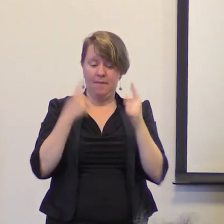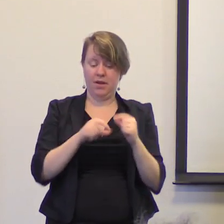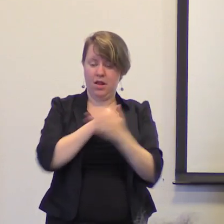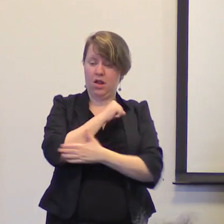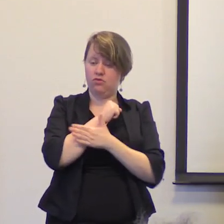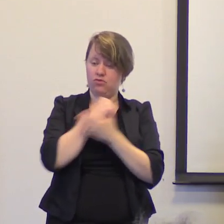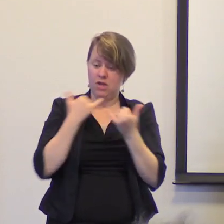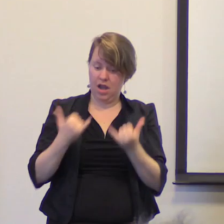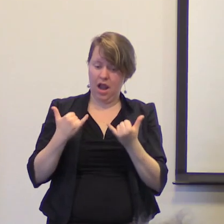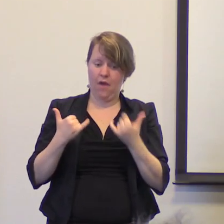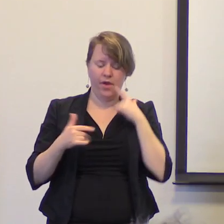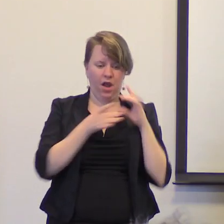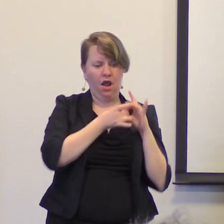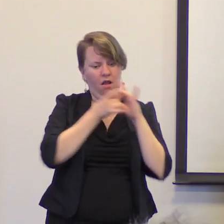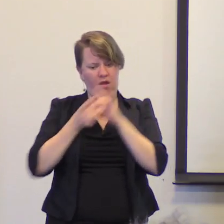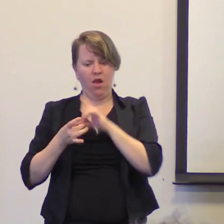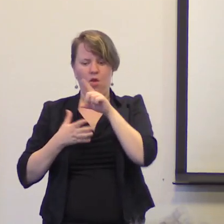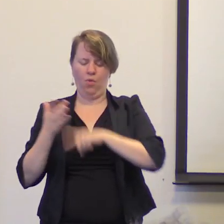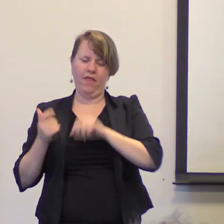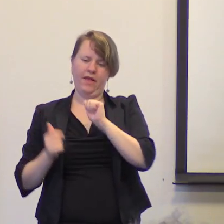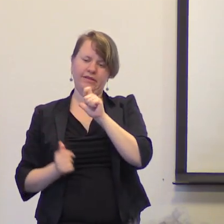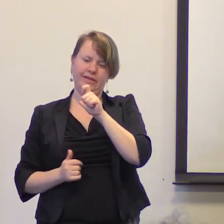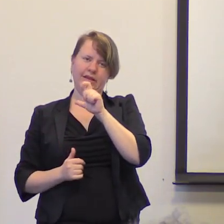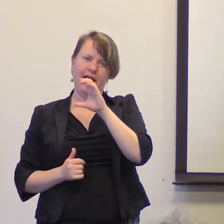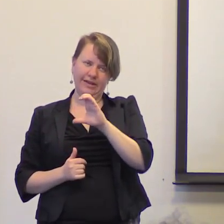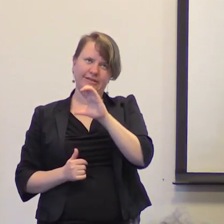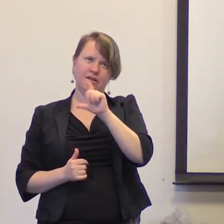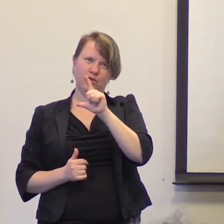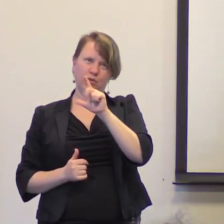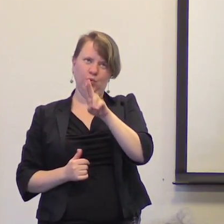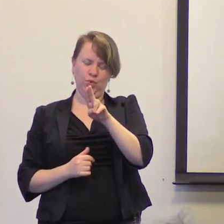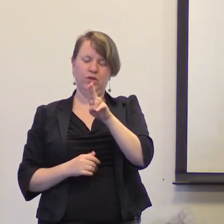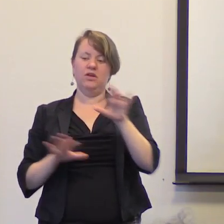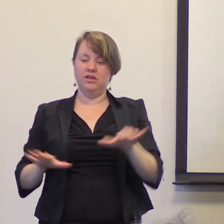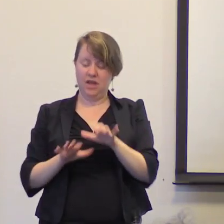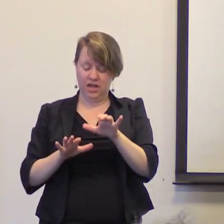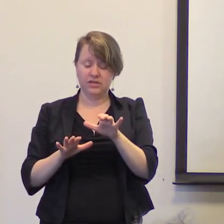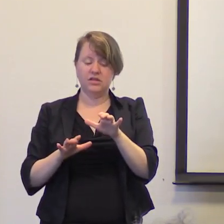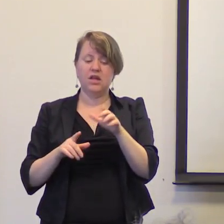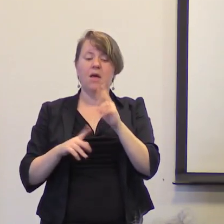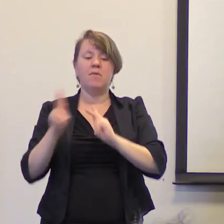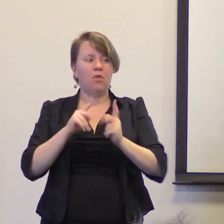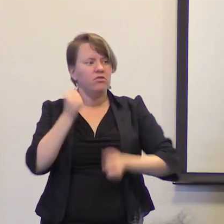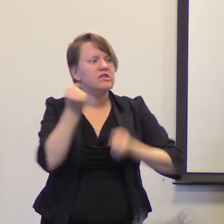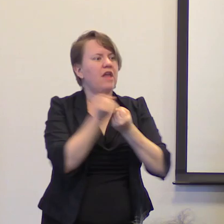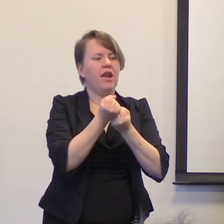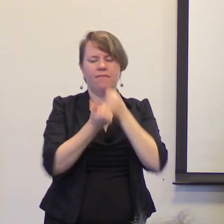this, I relay very much to what the ACLU does and our mission, is that people are standing up for each other.